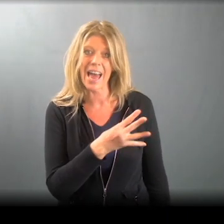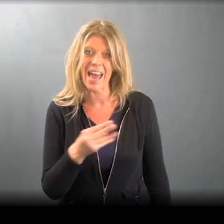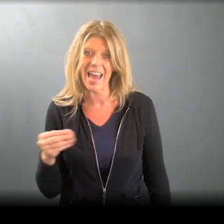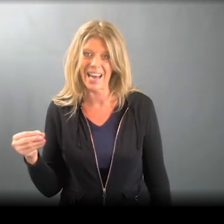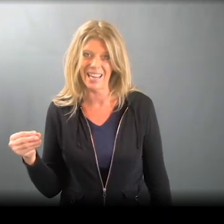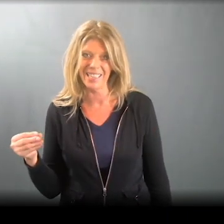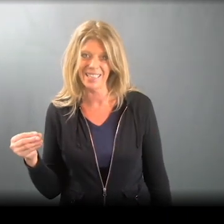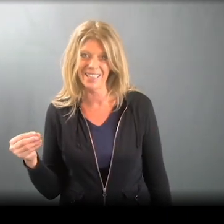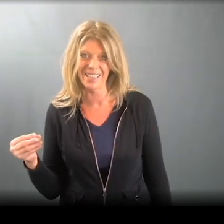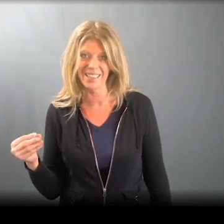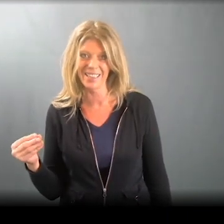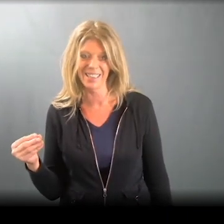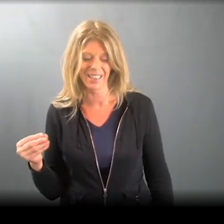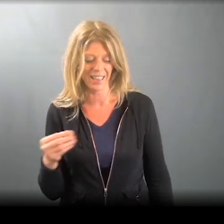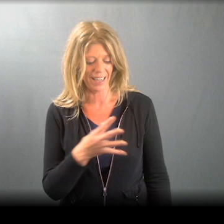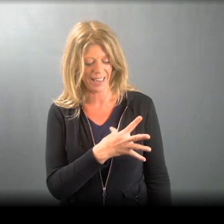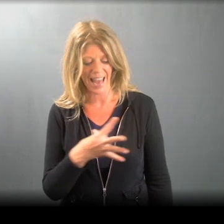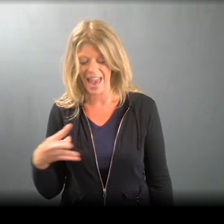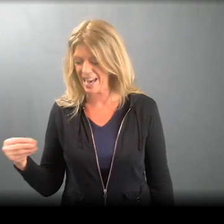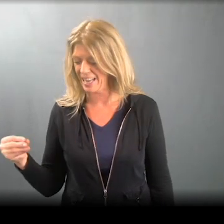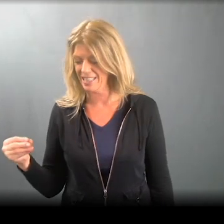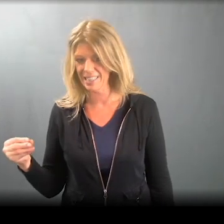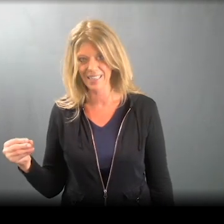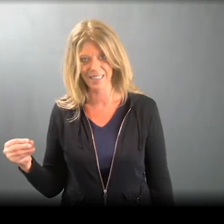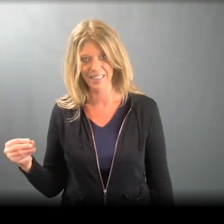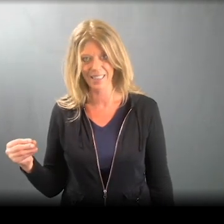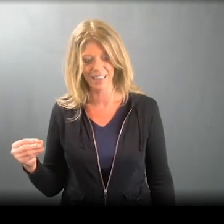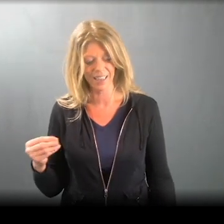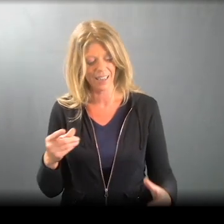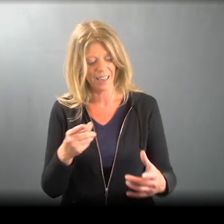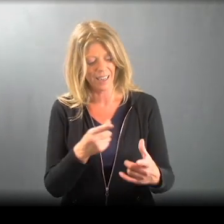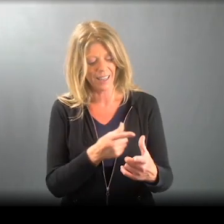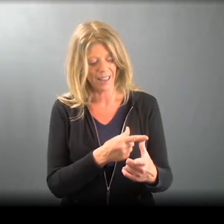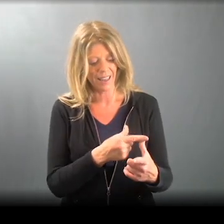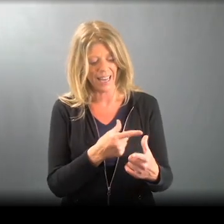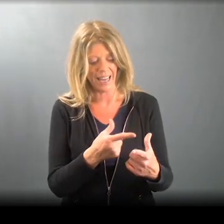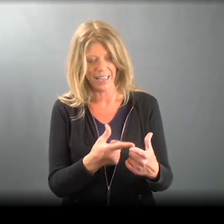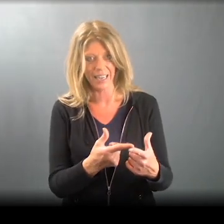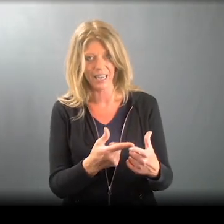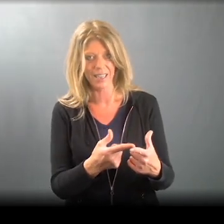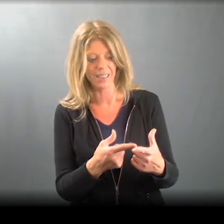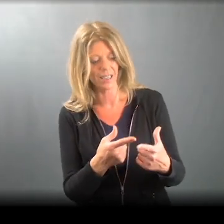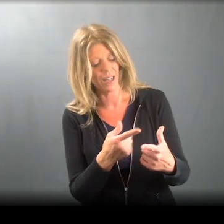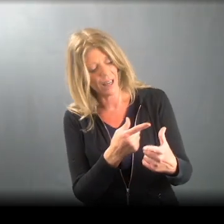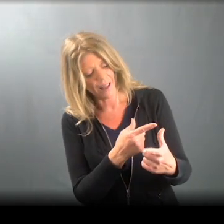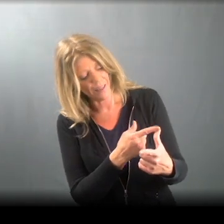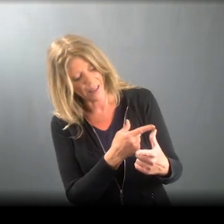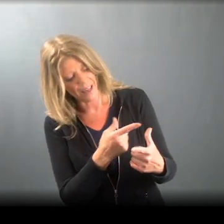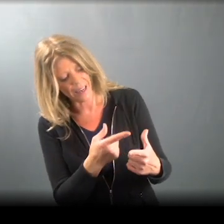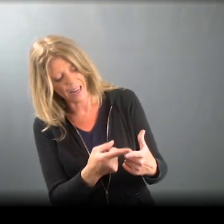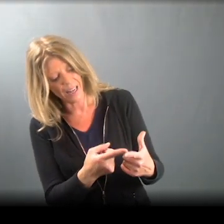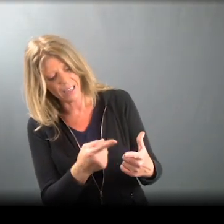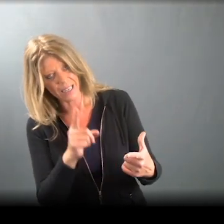AND THEN